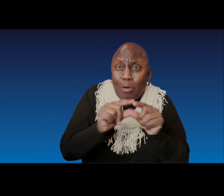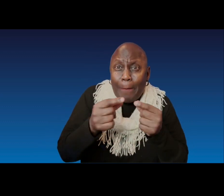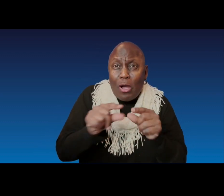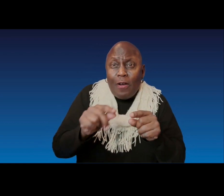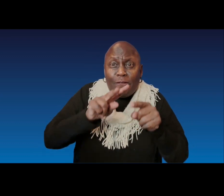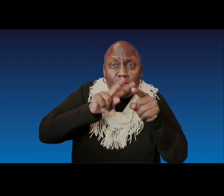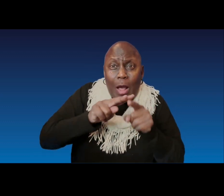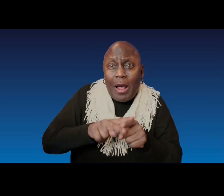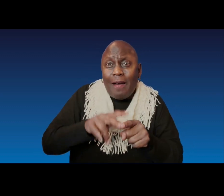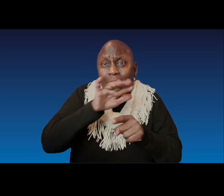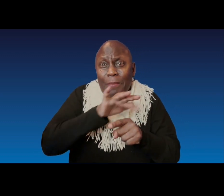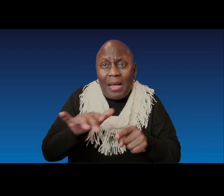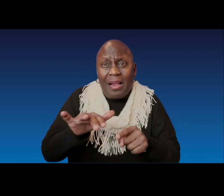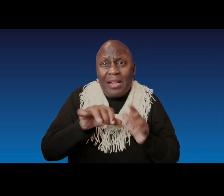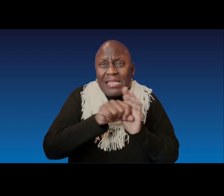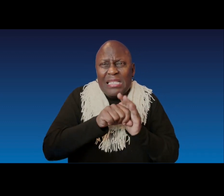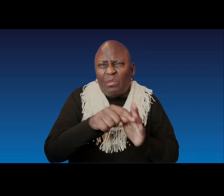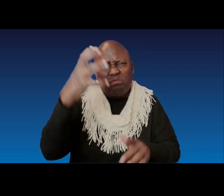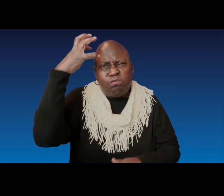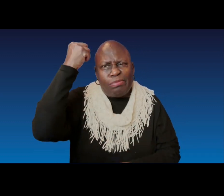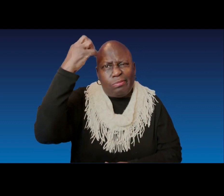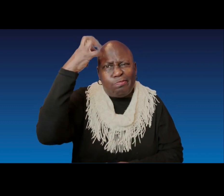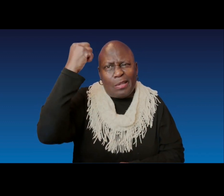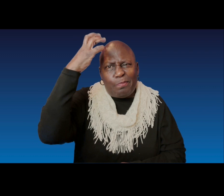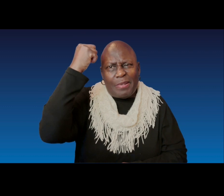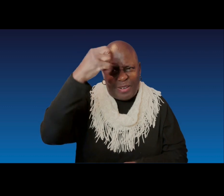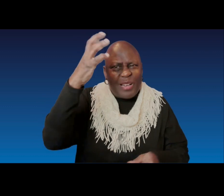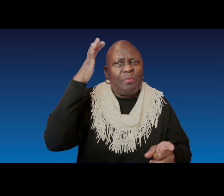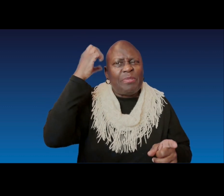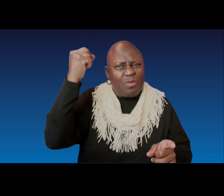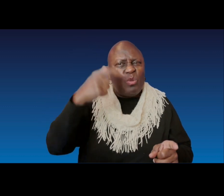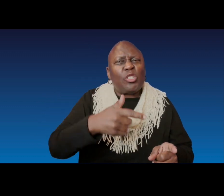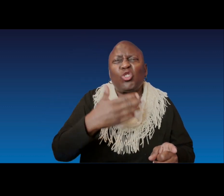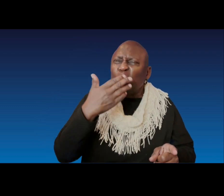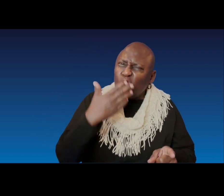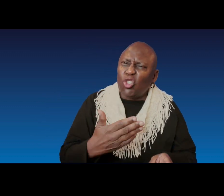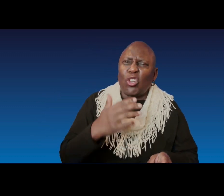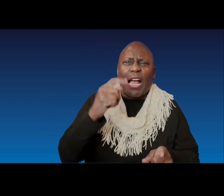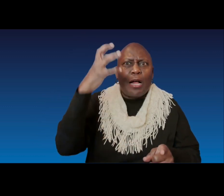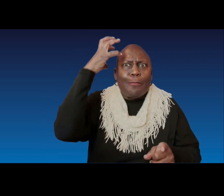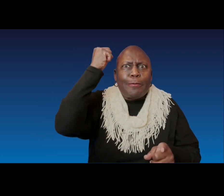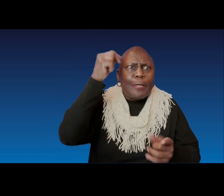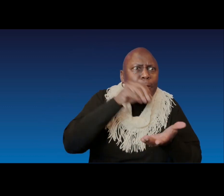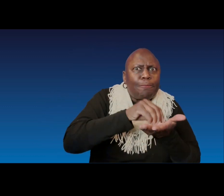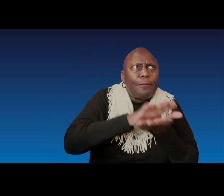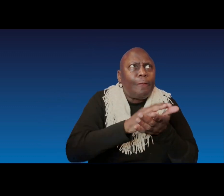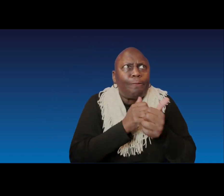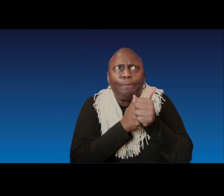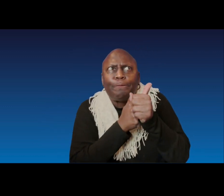But if you start with grammar, vocabulary, and spelling, they'll be learning by rote and excel at memorization.